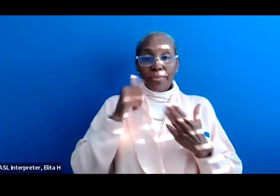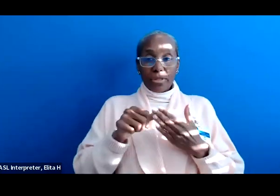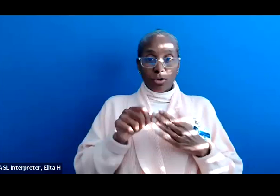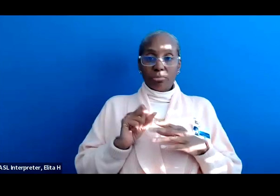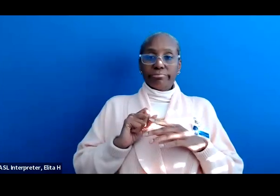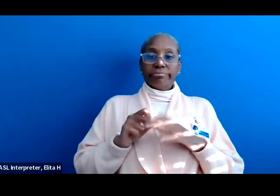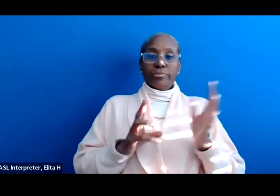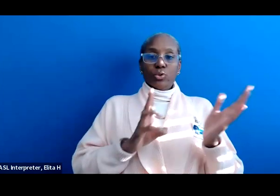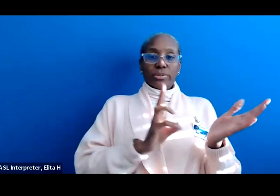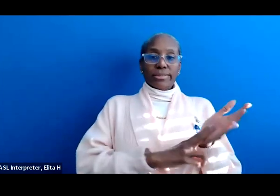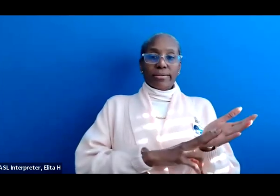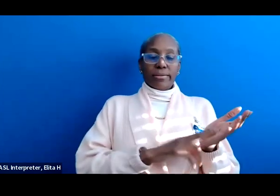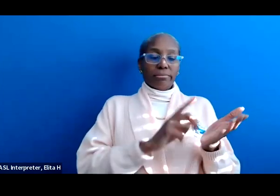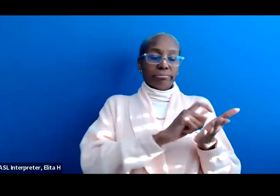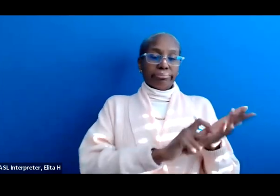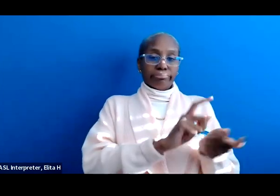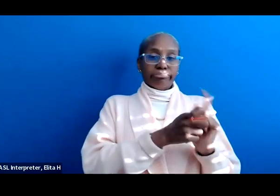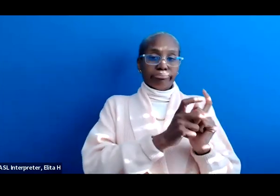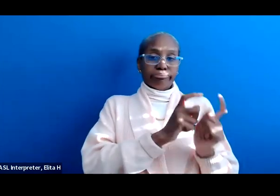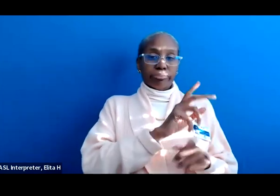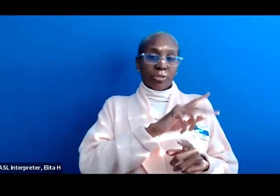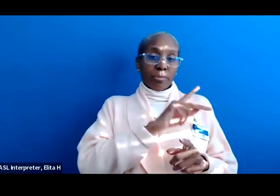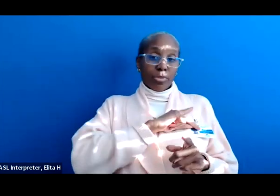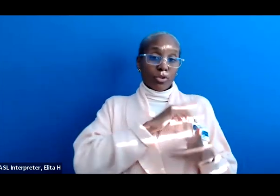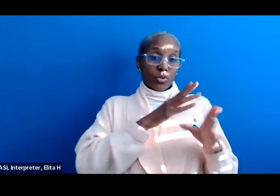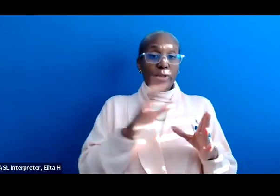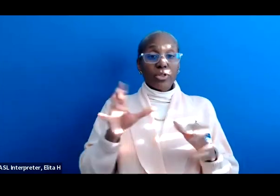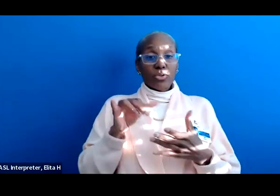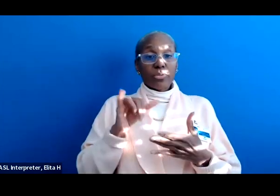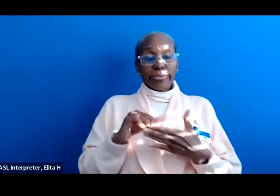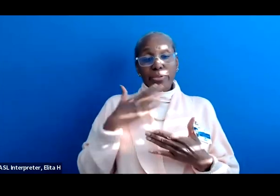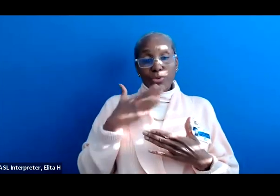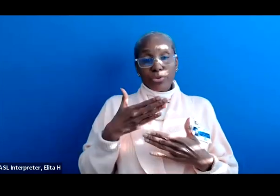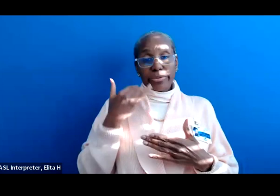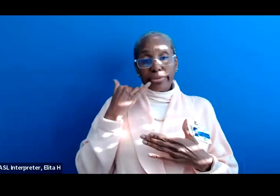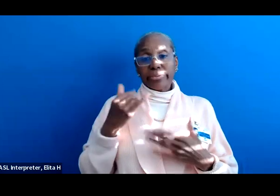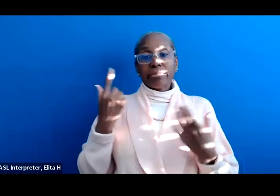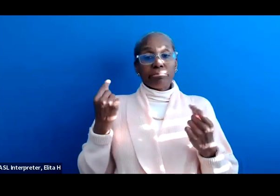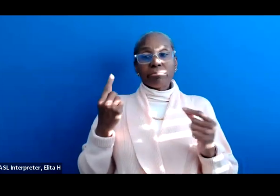You can personalize it any way that you want, and it's good to do that because they do read these letters.